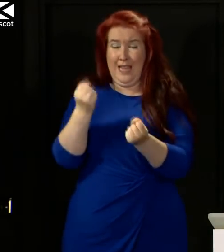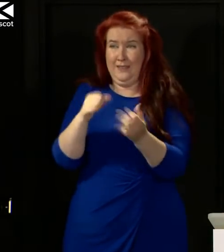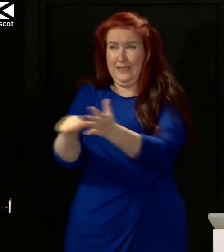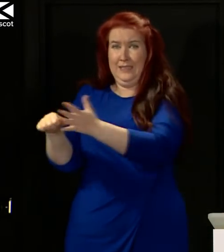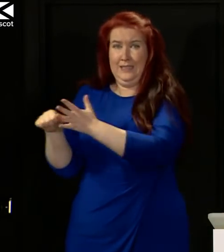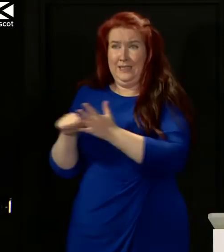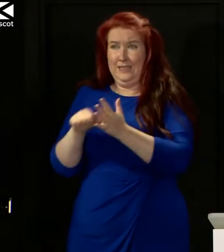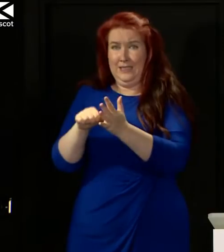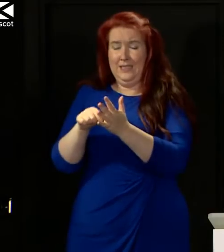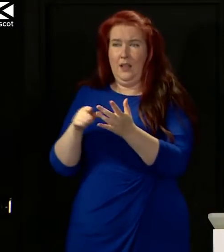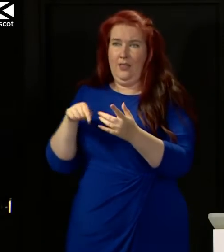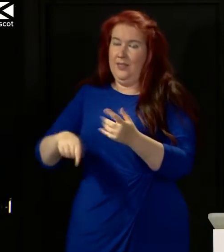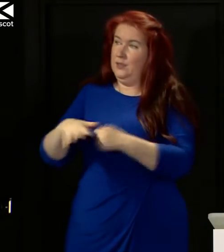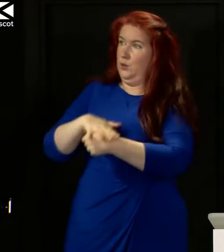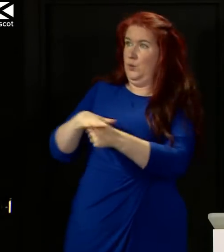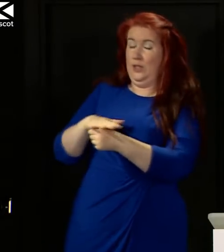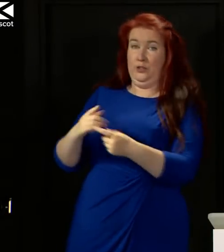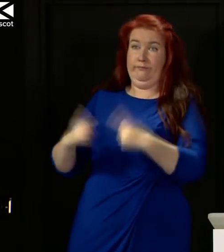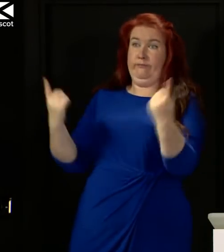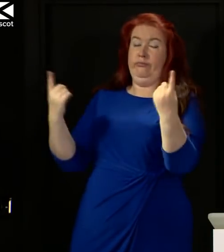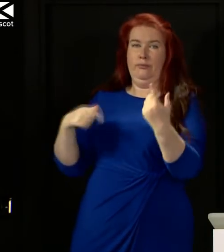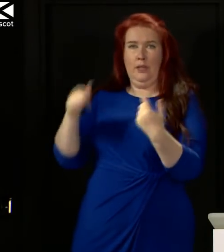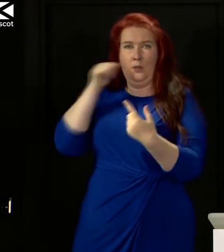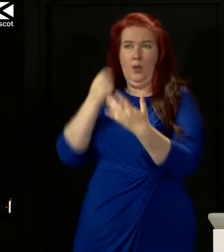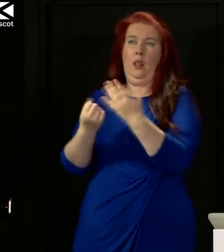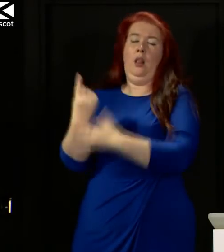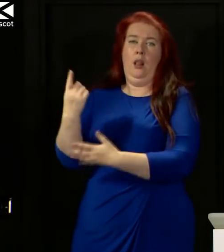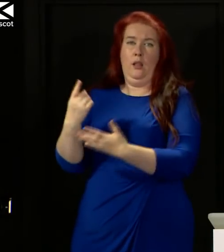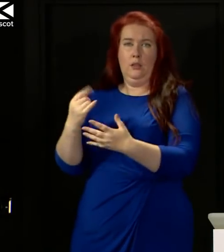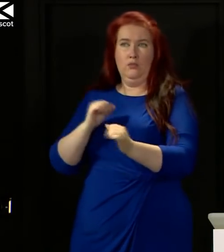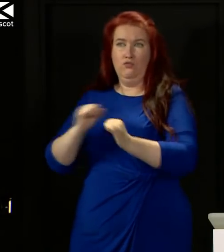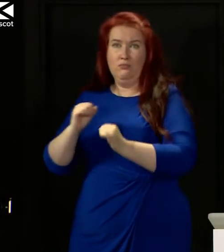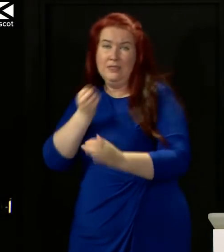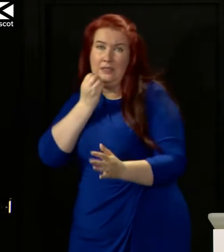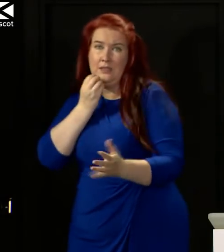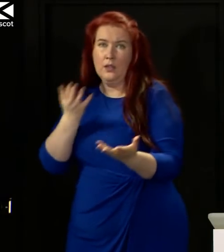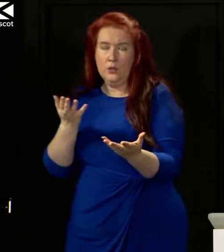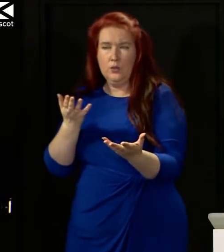of the unusual circumstances we are living in just now, but also some of the economic